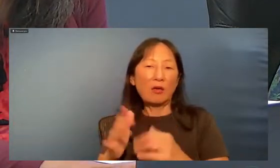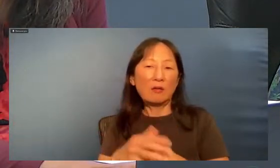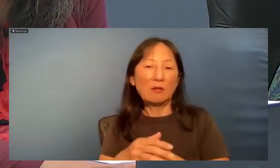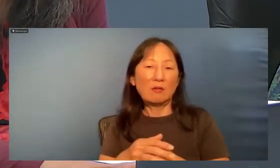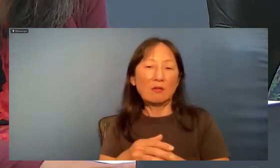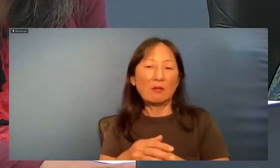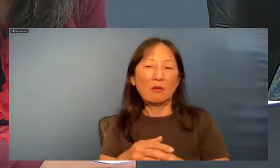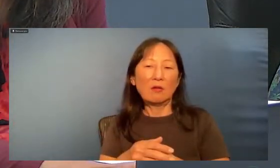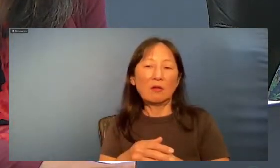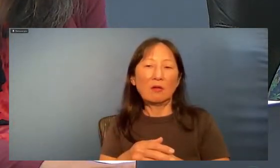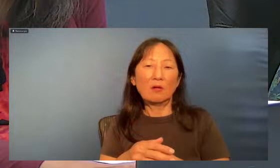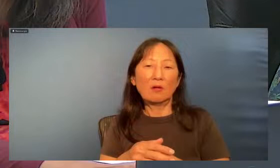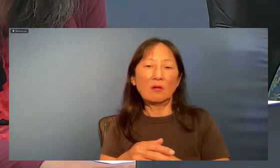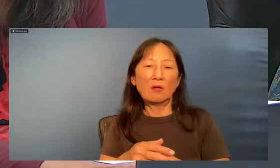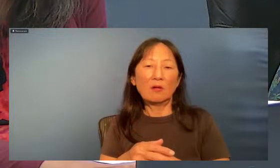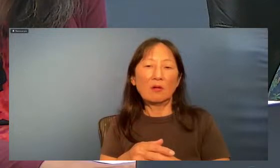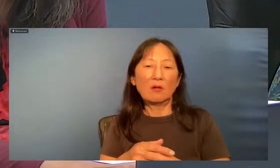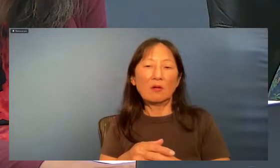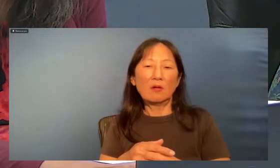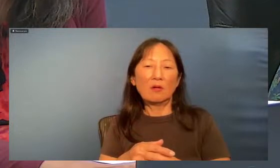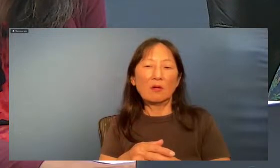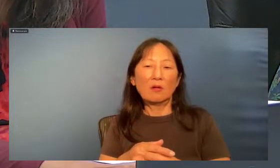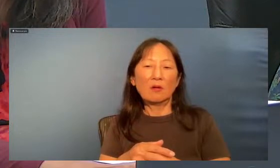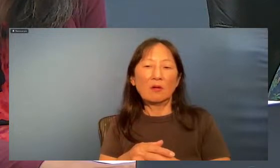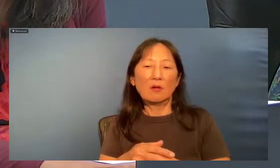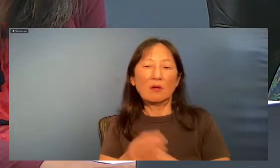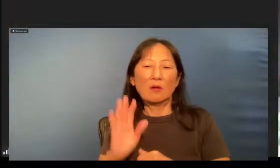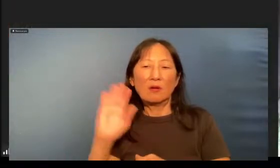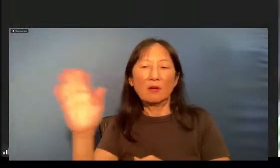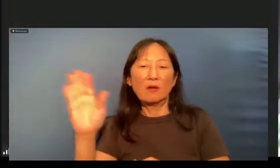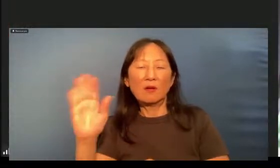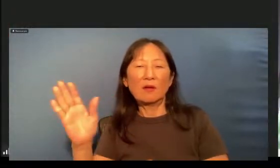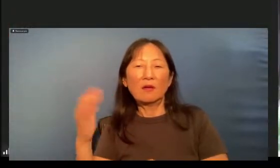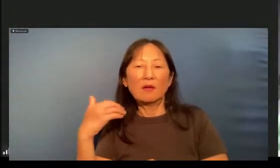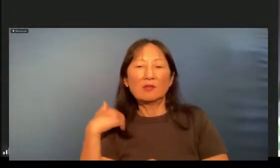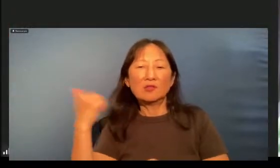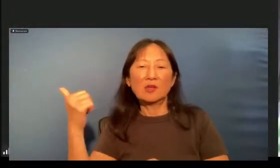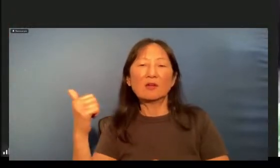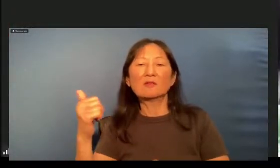Hey chair. Yes. Cheers. Vice chair is Donald Sakamoto.